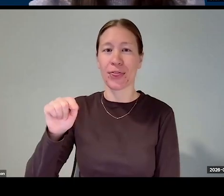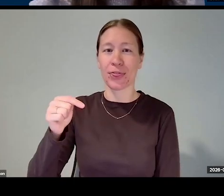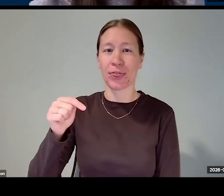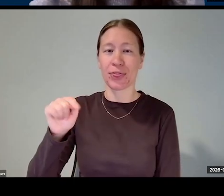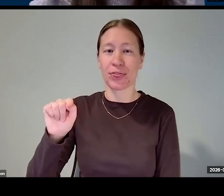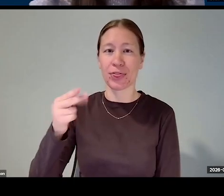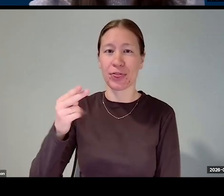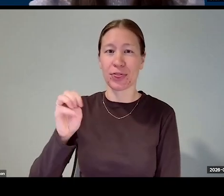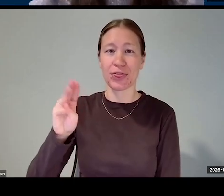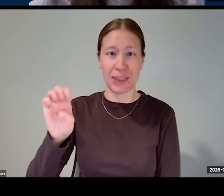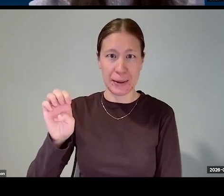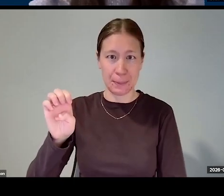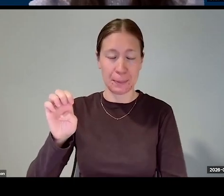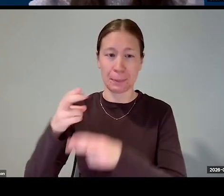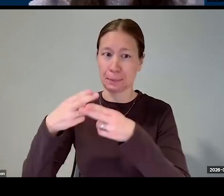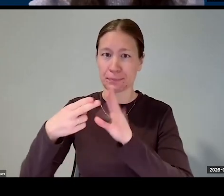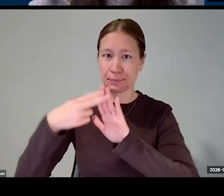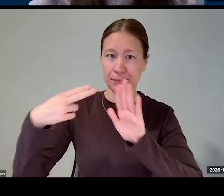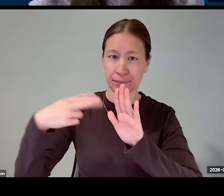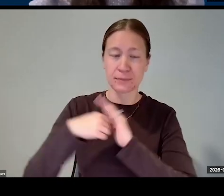this will affect every slide layout option.